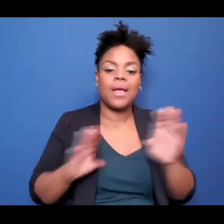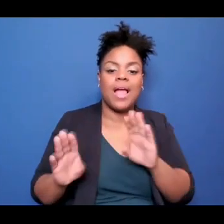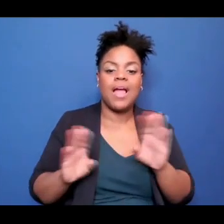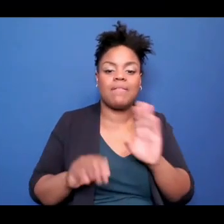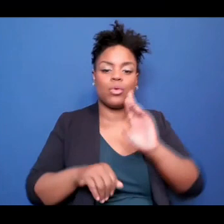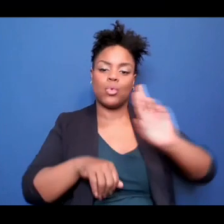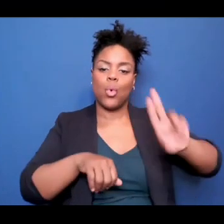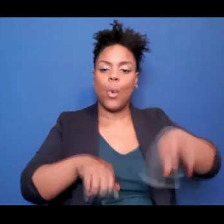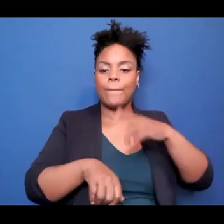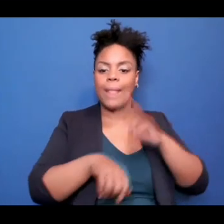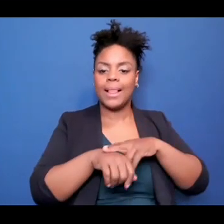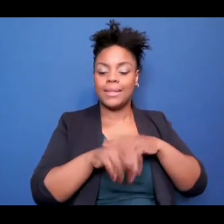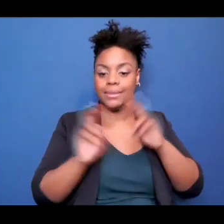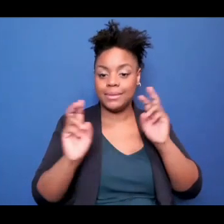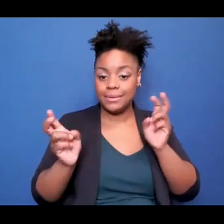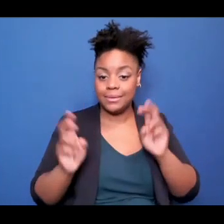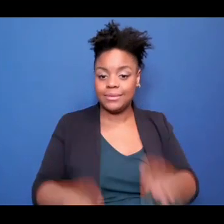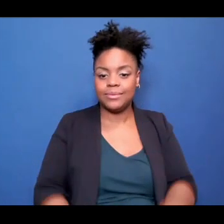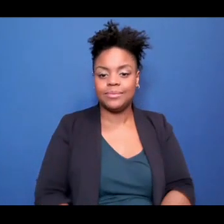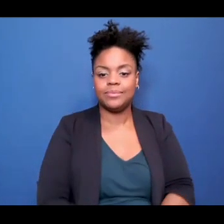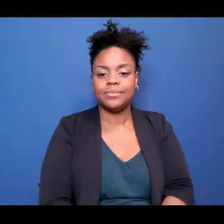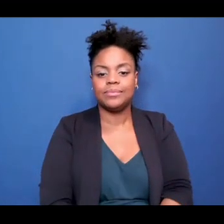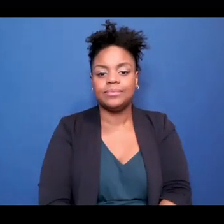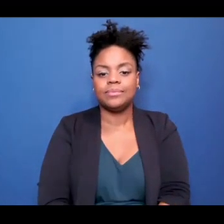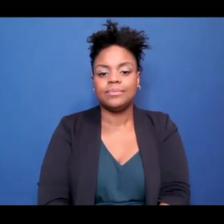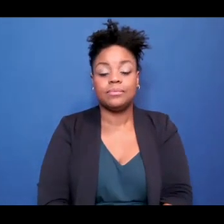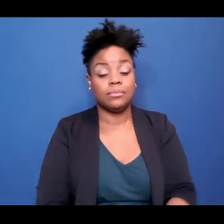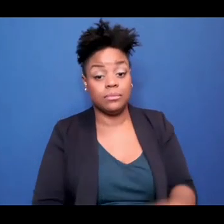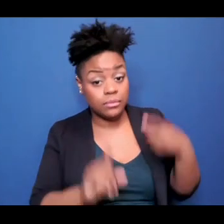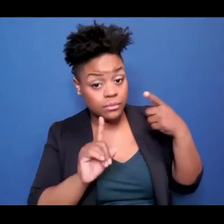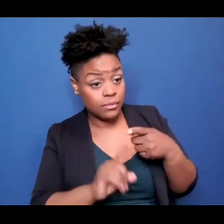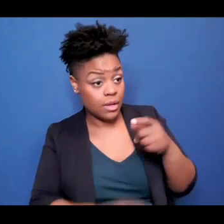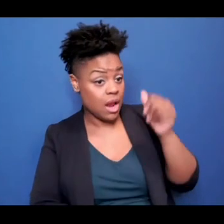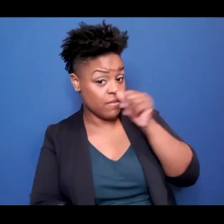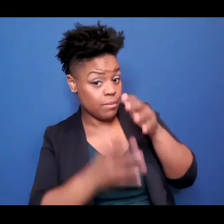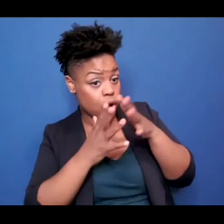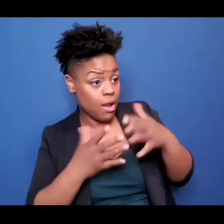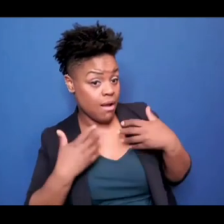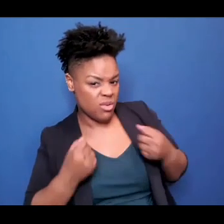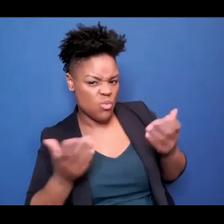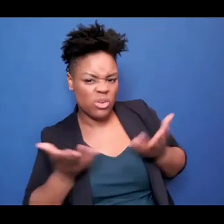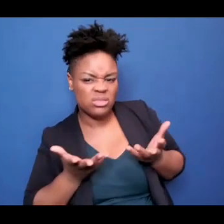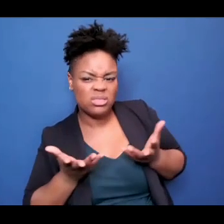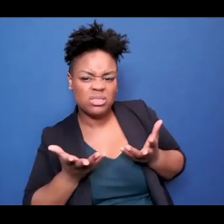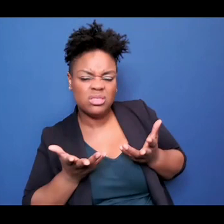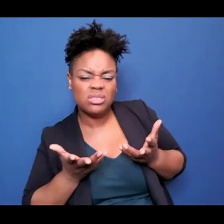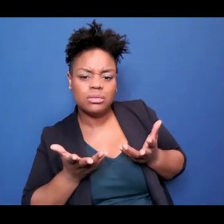CONVERSE THAT WHITE HEALTH BEHAVIORS ARE NORMALIZED. PART OF WHAT IT MEANS TO TALK ABOUT AFRICAN AMERICAN HEALTH AS